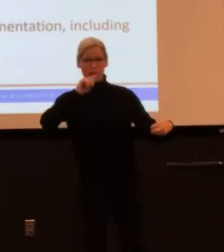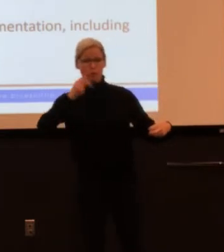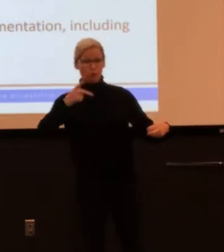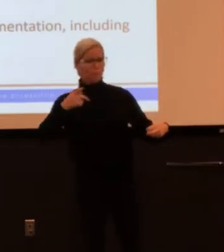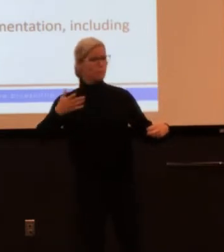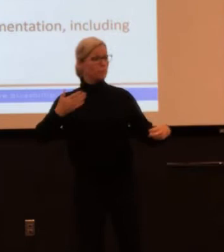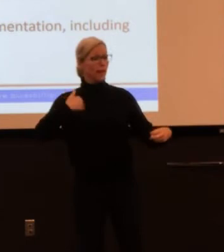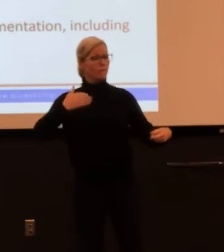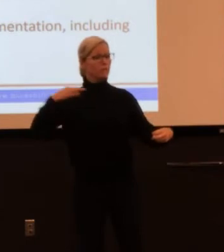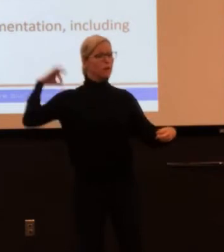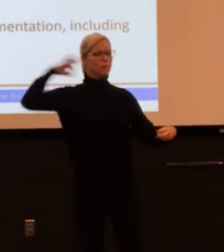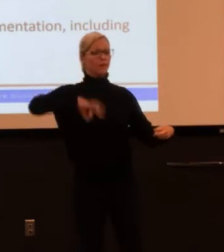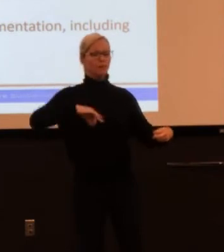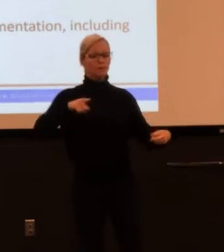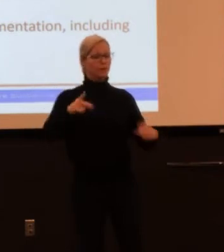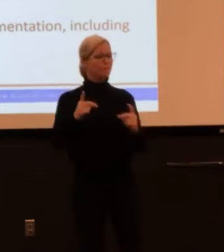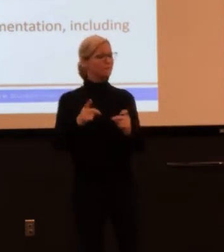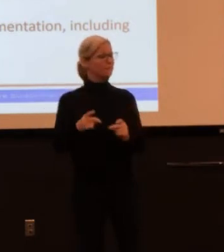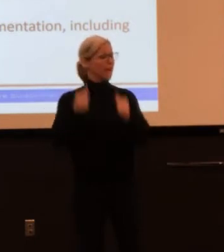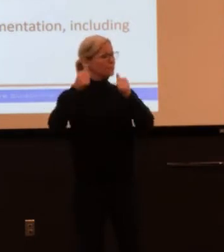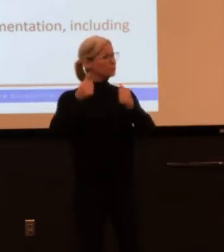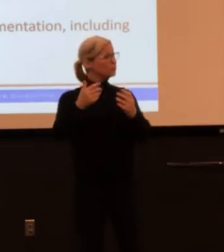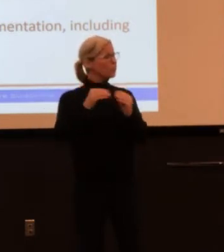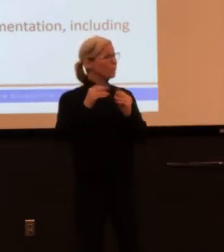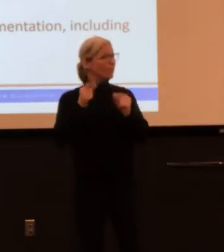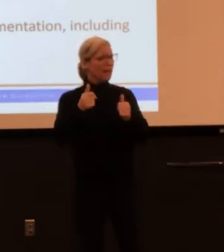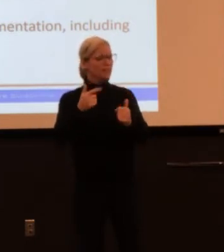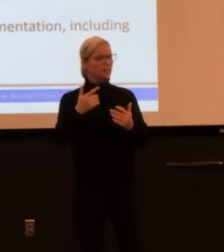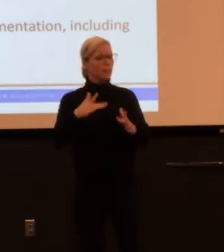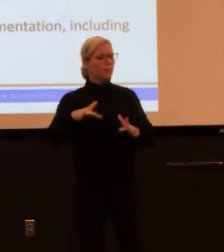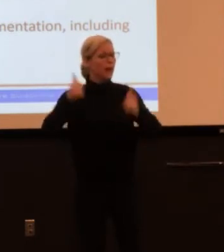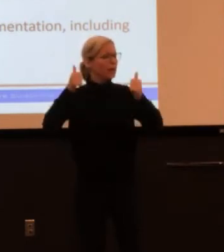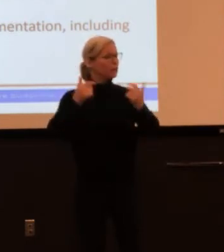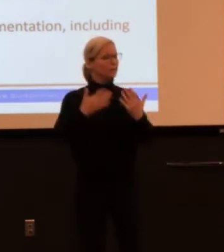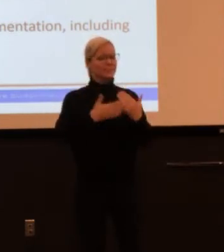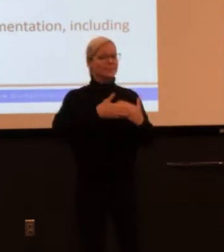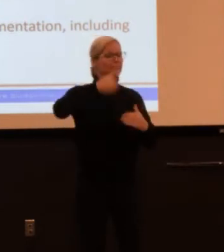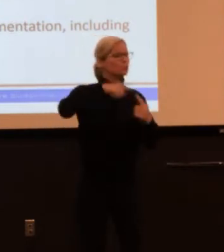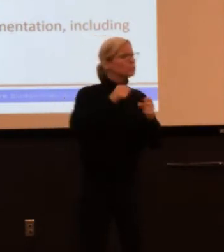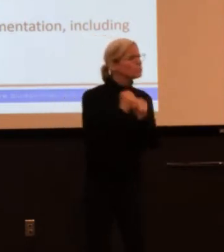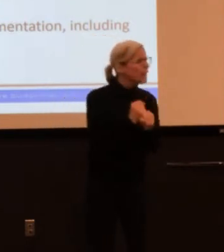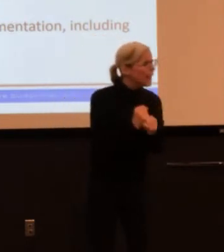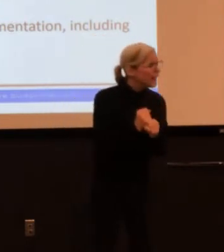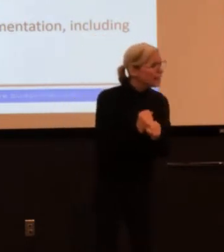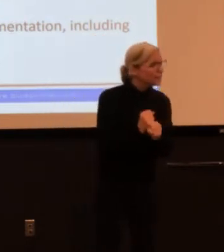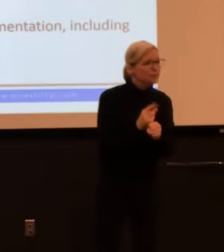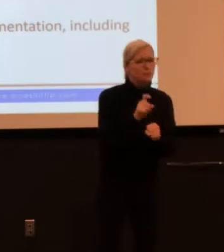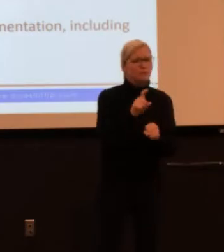is it easier to manufacture, is it lighter weight? Any of these features could potentially